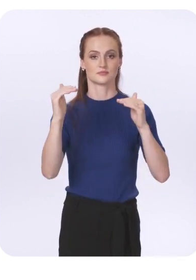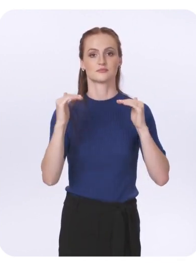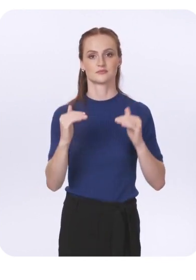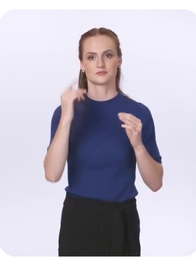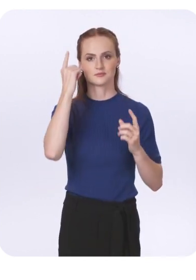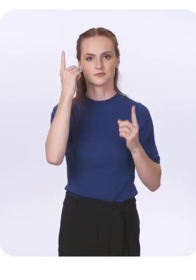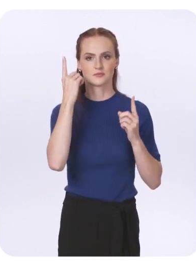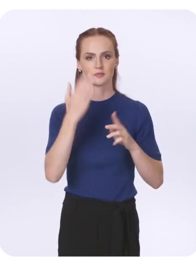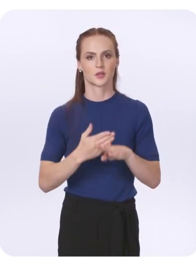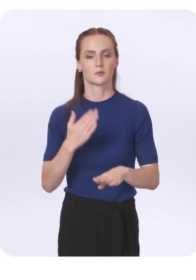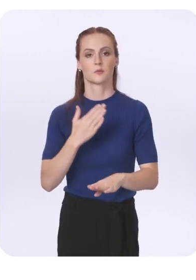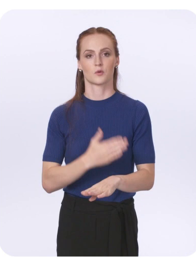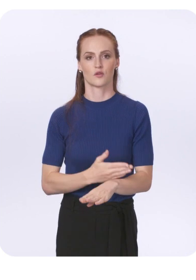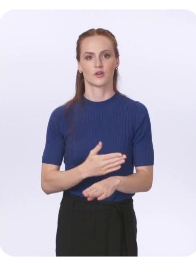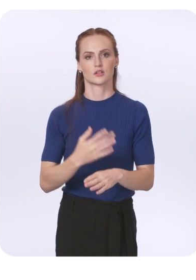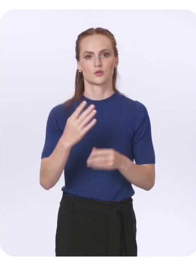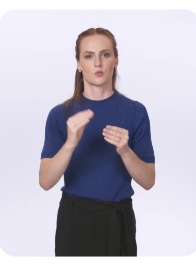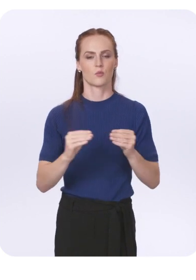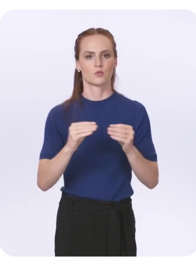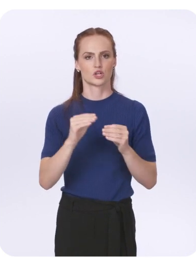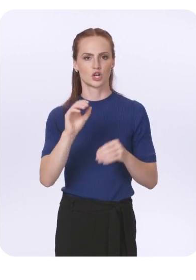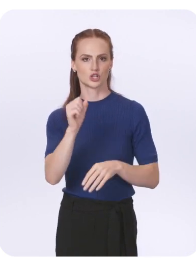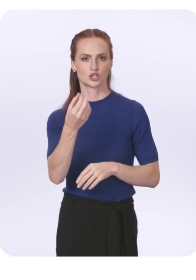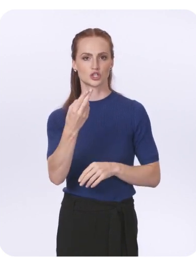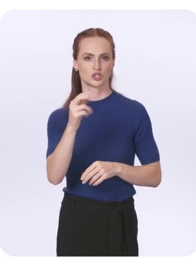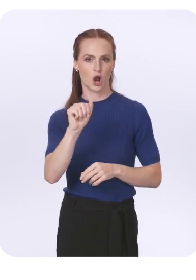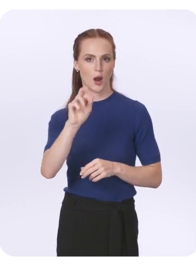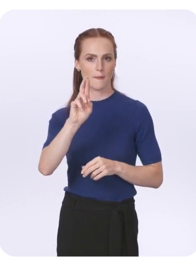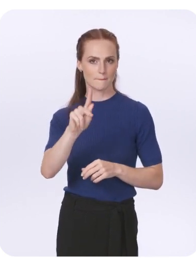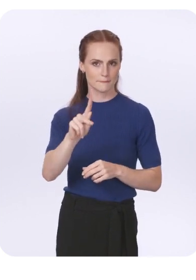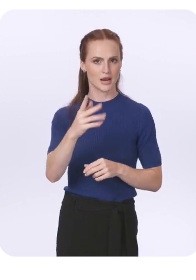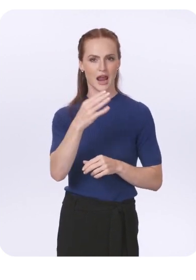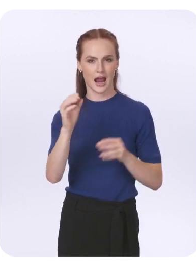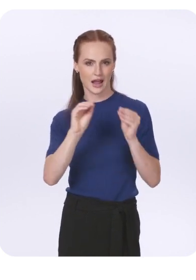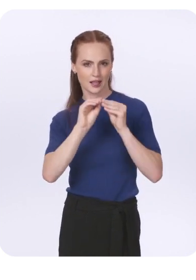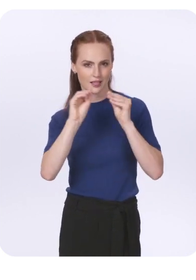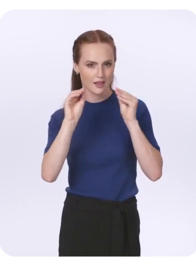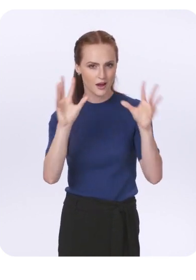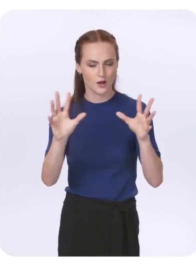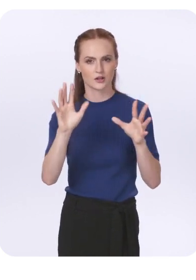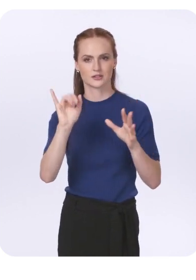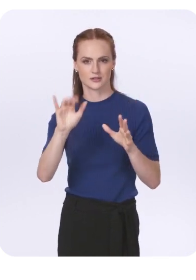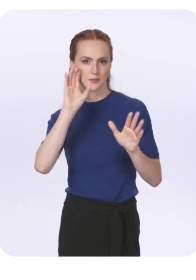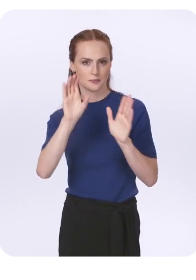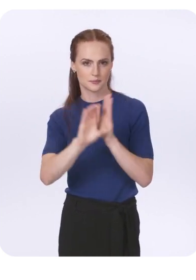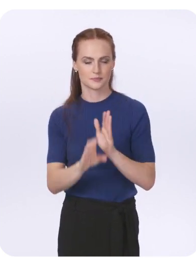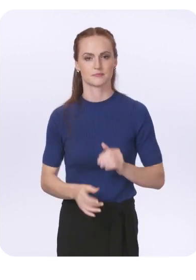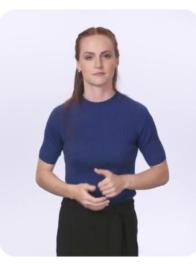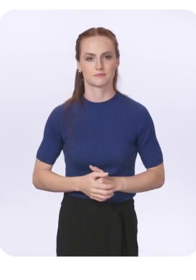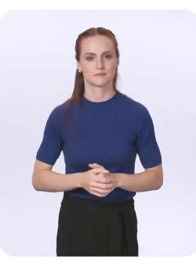Next, let’s consider the improvements made to sharpness and clarity of the eventual rendered image.